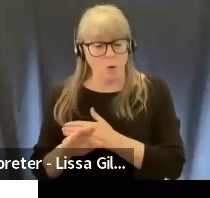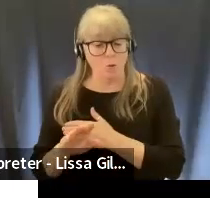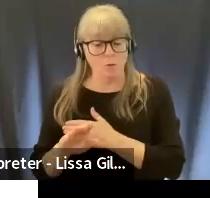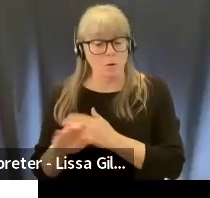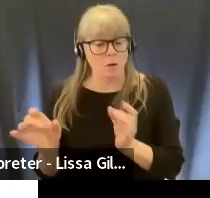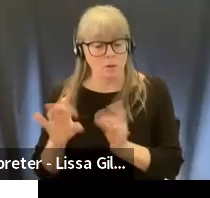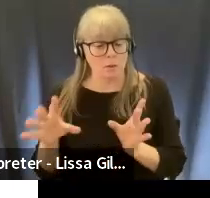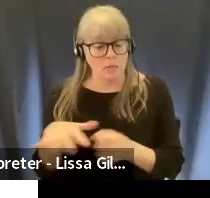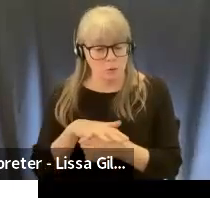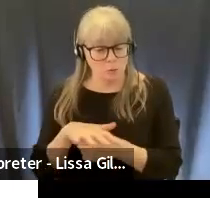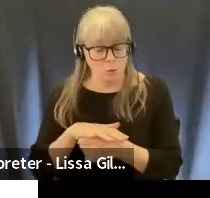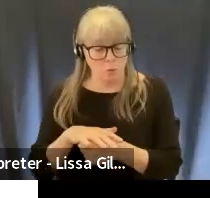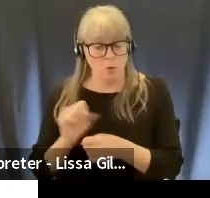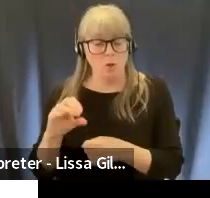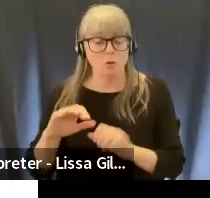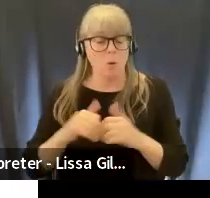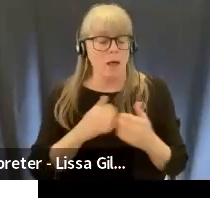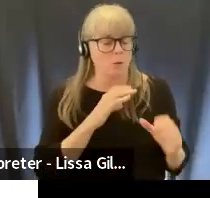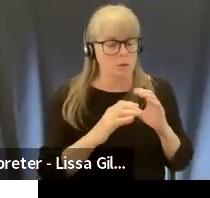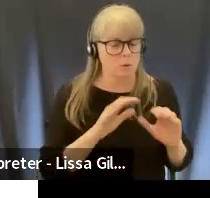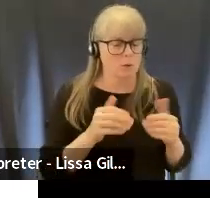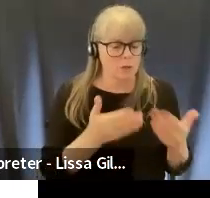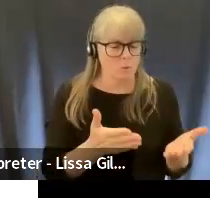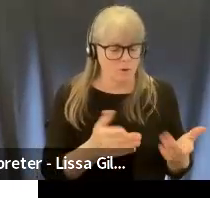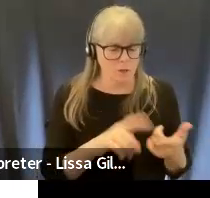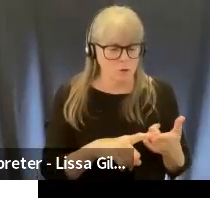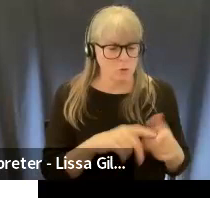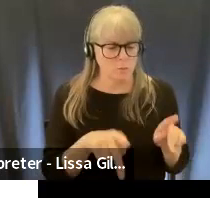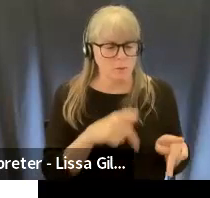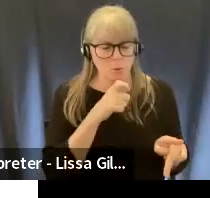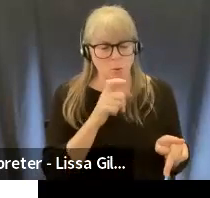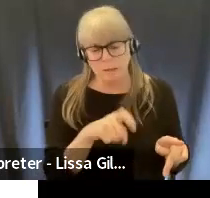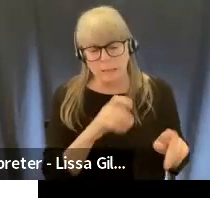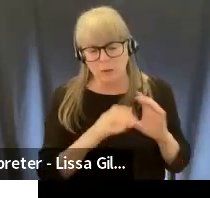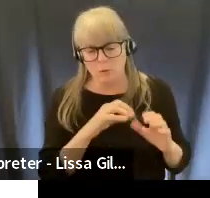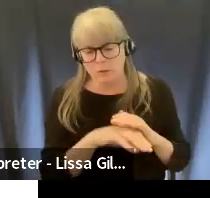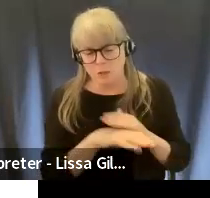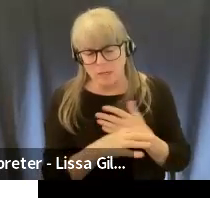So? How is communication being provided to those who need communication, access? I think that's a great question, Jeff, and I'll take that first.